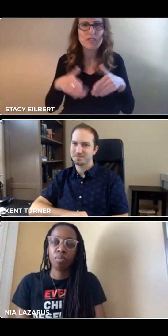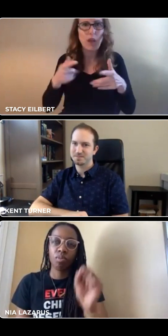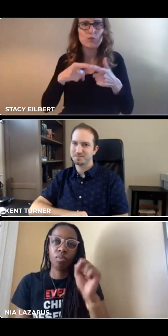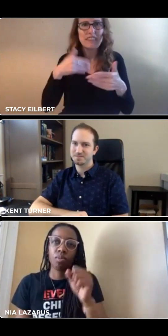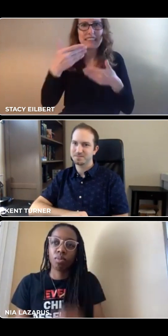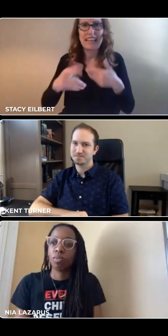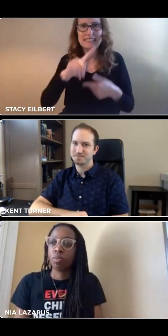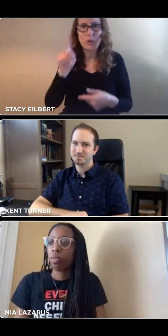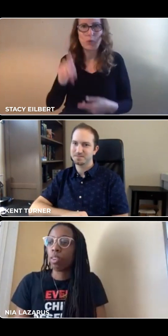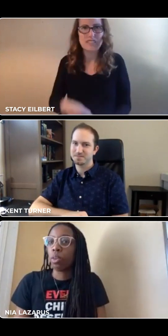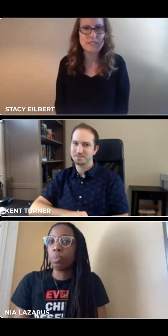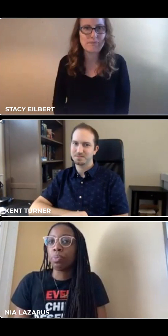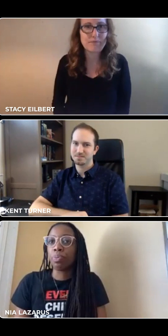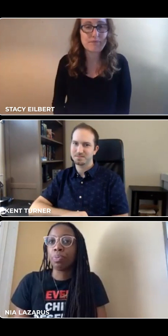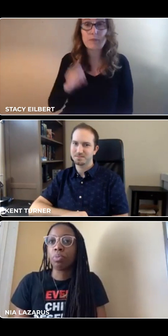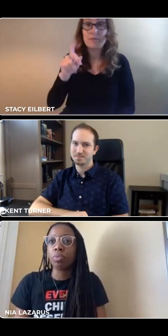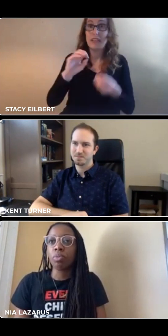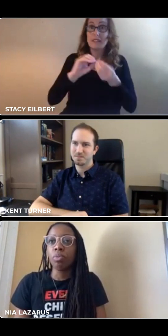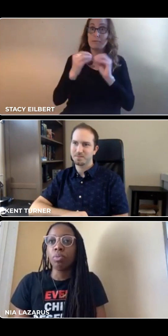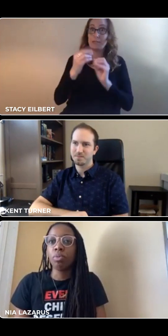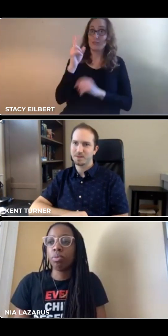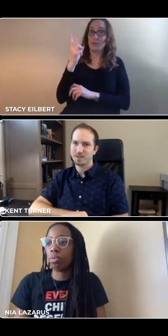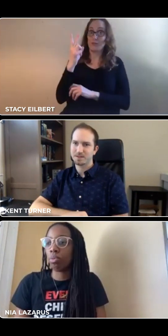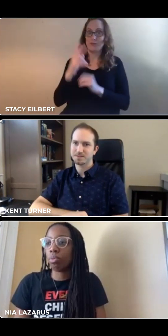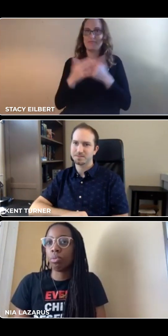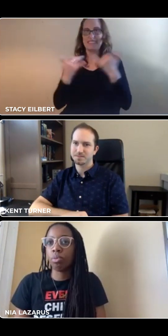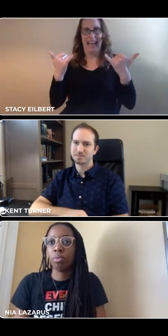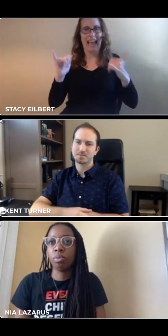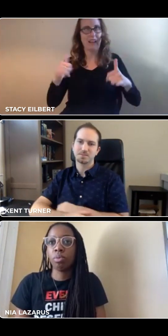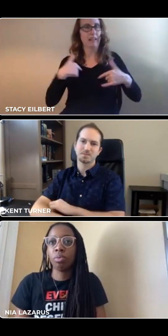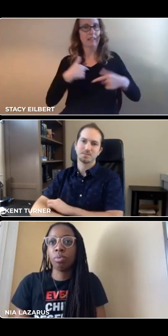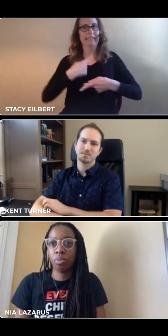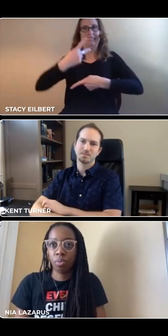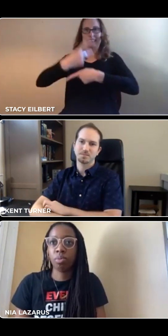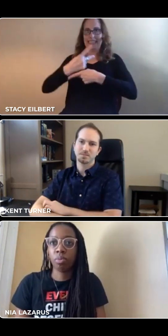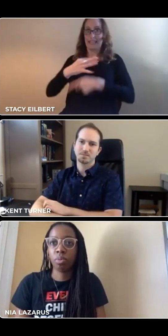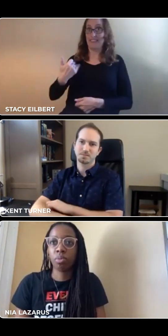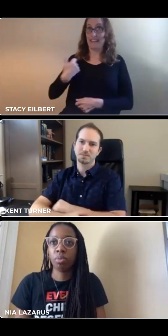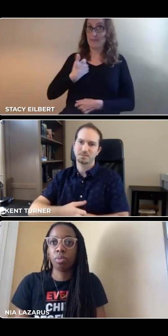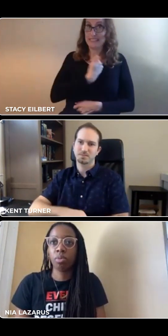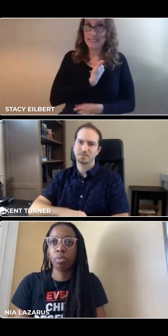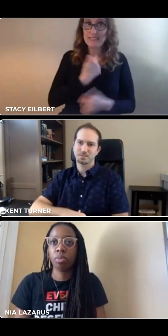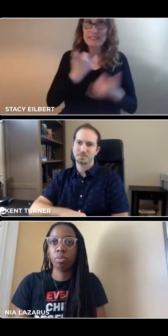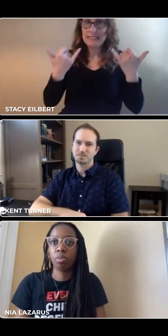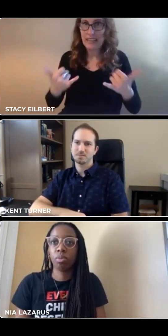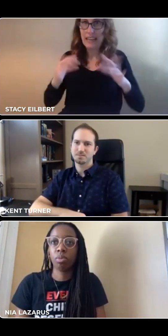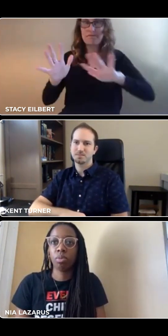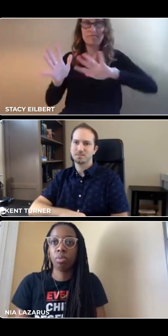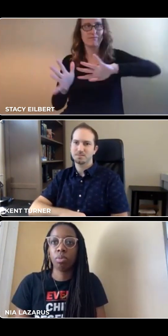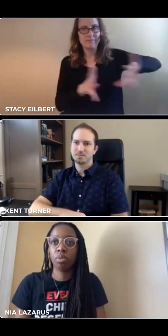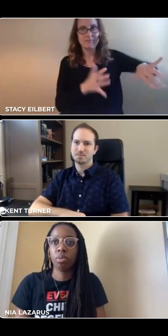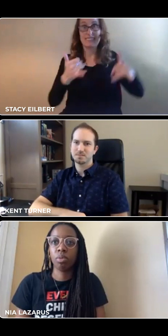We can go ahead and proceed to the next question for now, Question #2. Okay, we've discussed